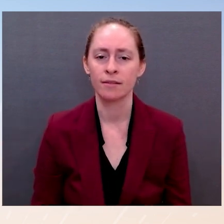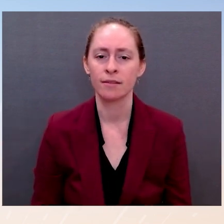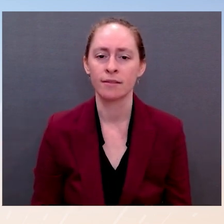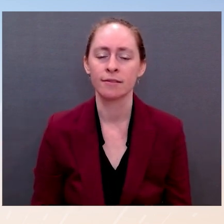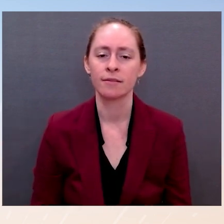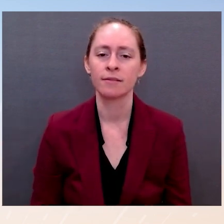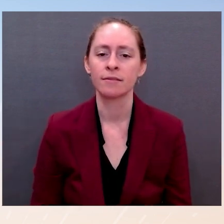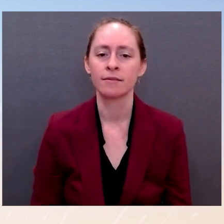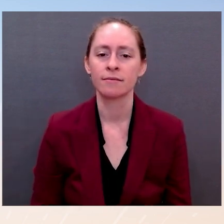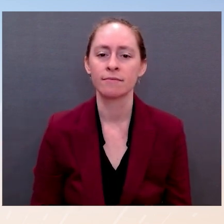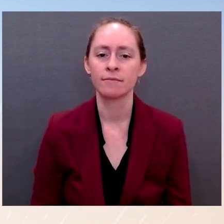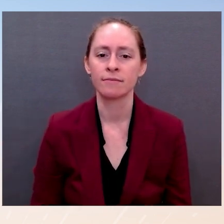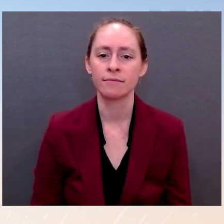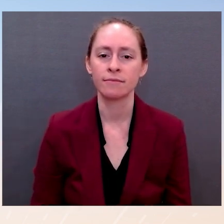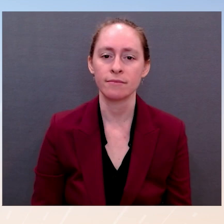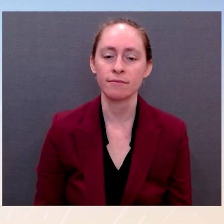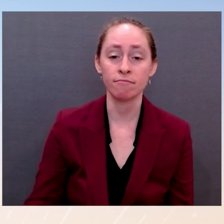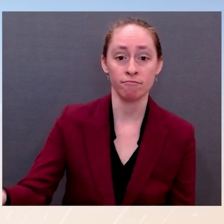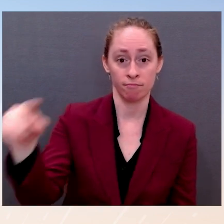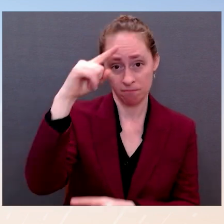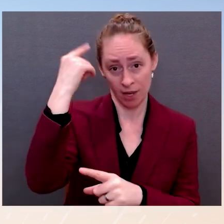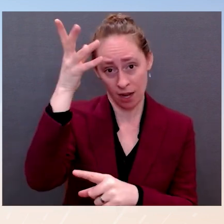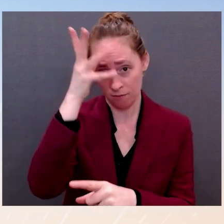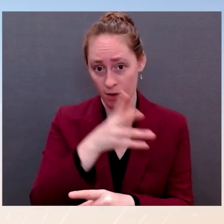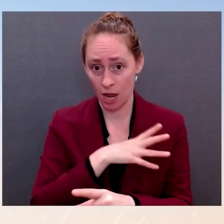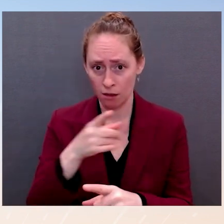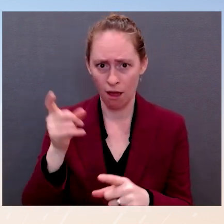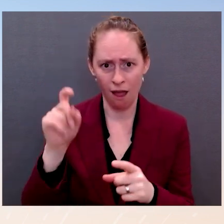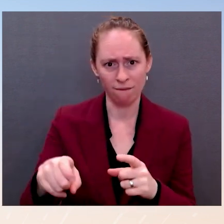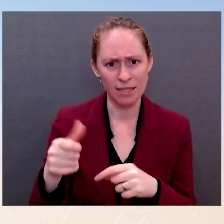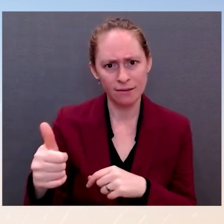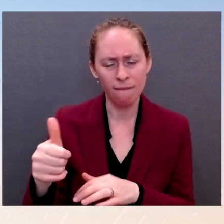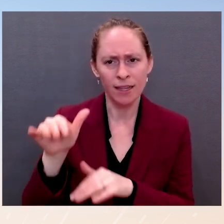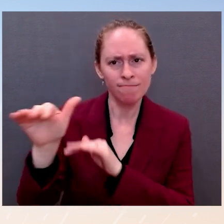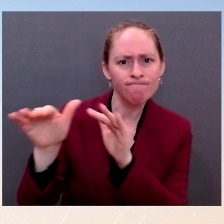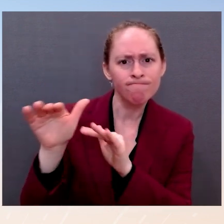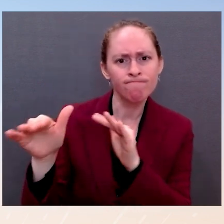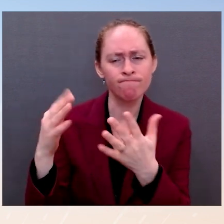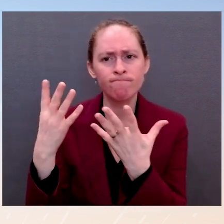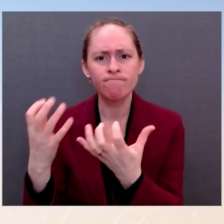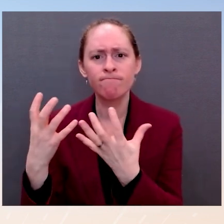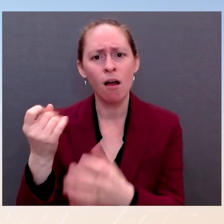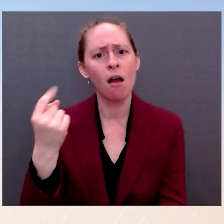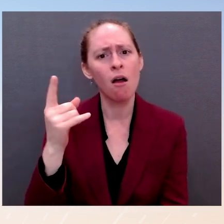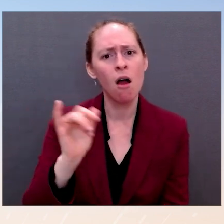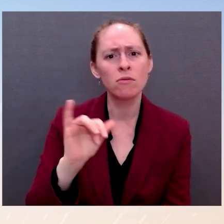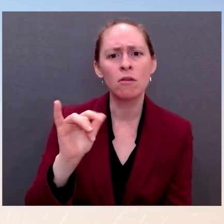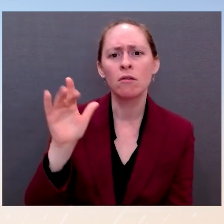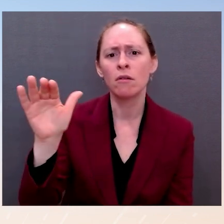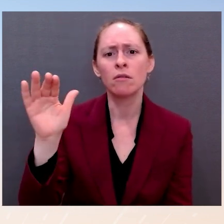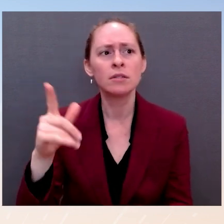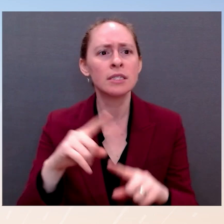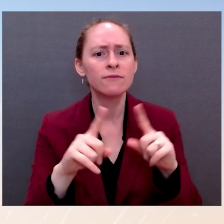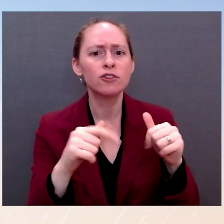And so not only as black men do, we need to be proactive, but we need to challenge all industries